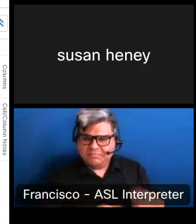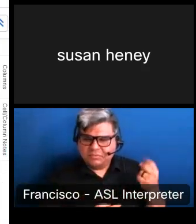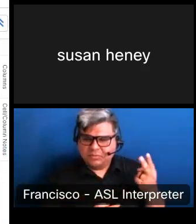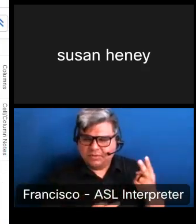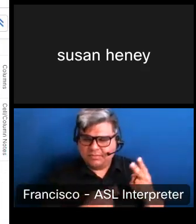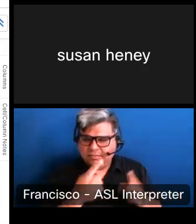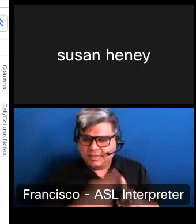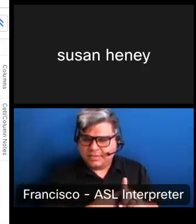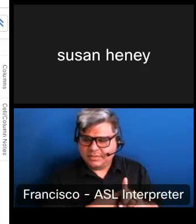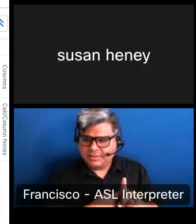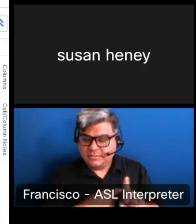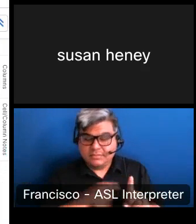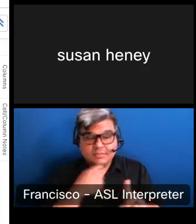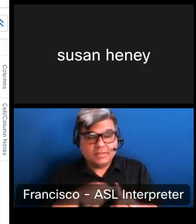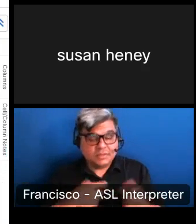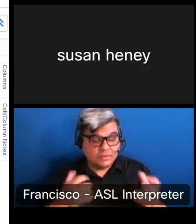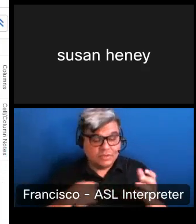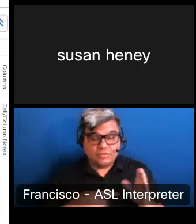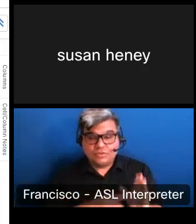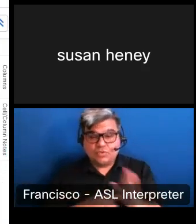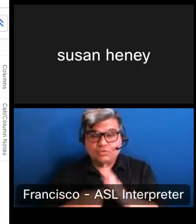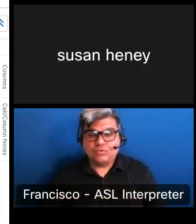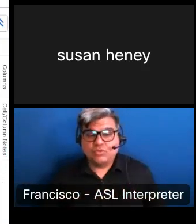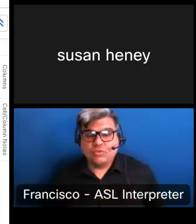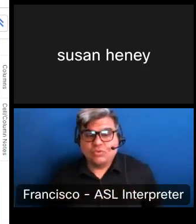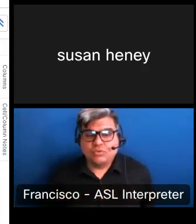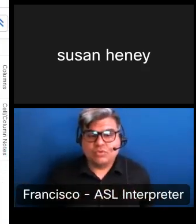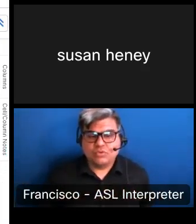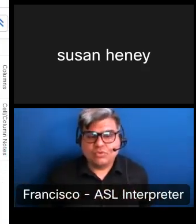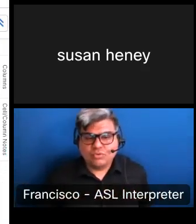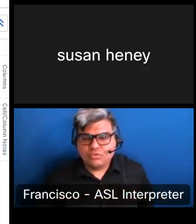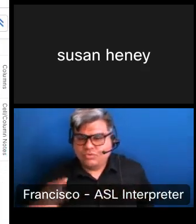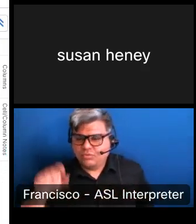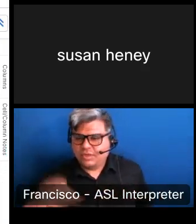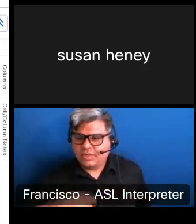to show you all that you can remove the margin of error in order to make this table look a little